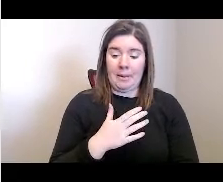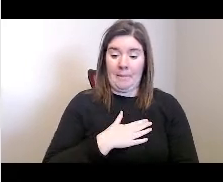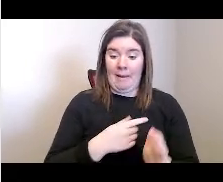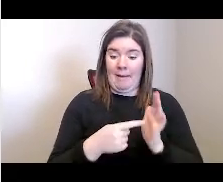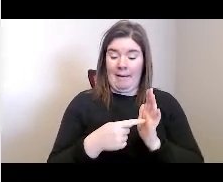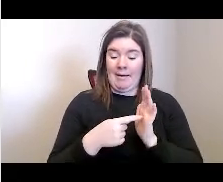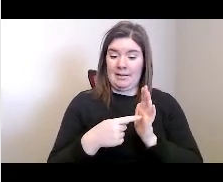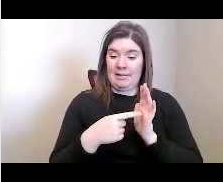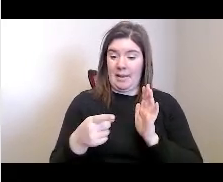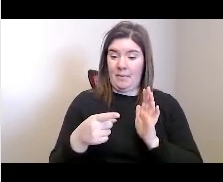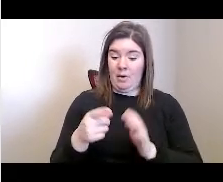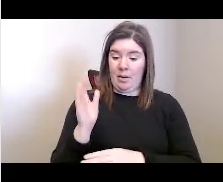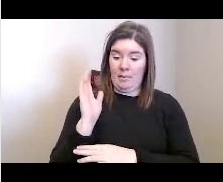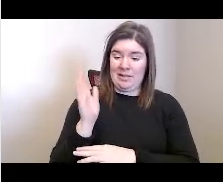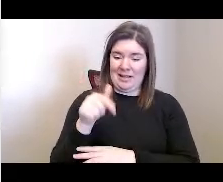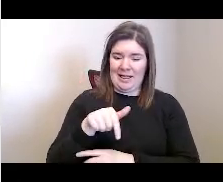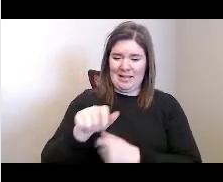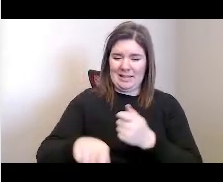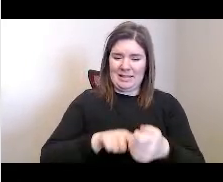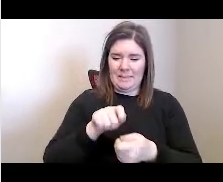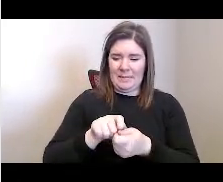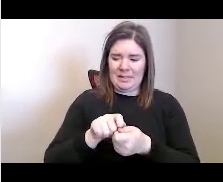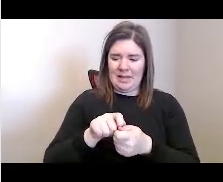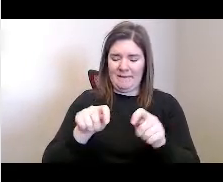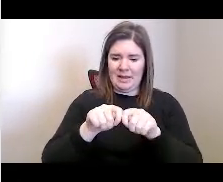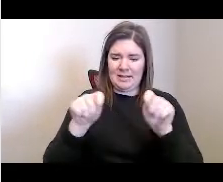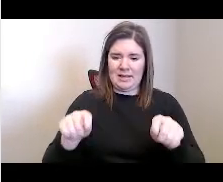This particular template was designed by a company called PowerTemplate.